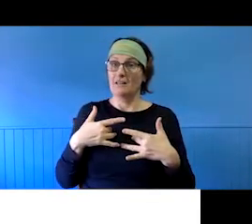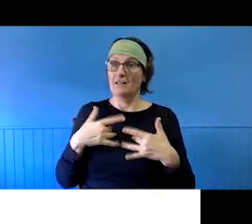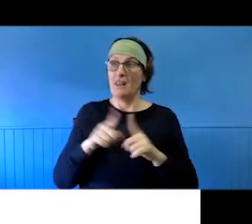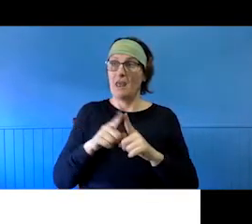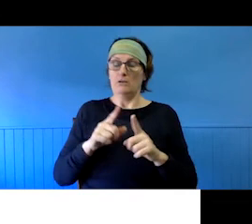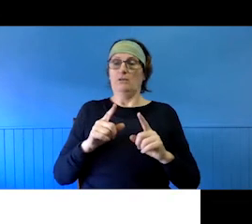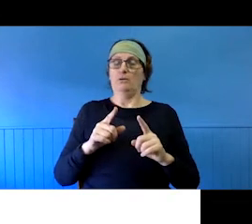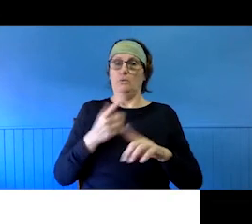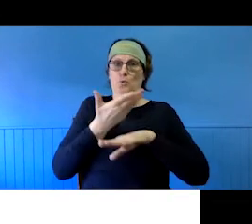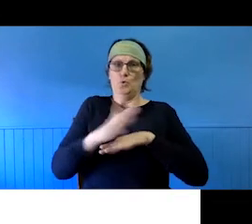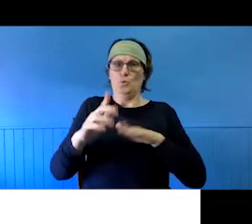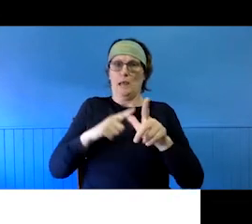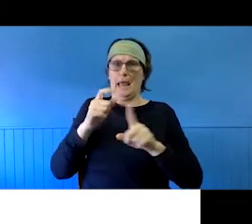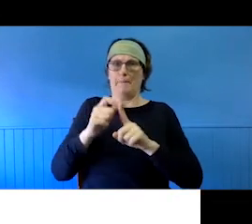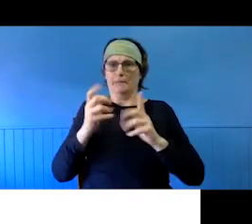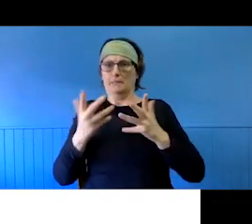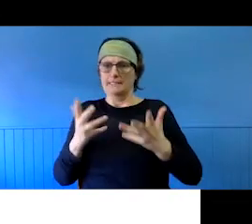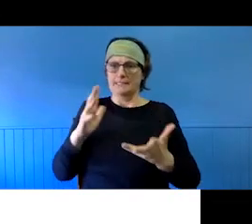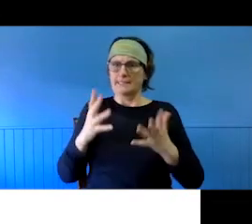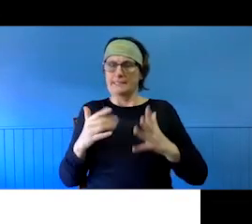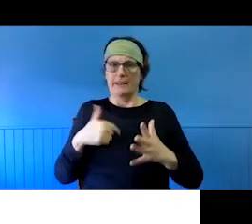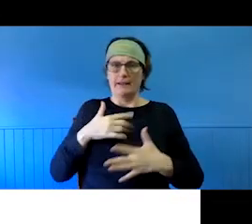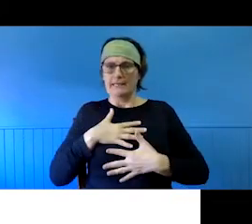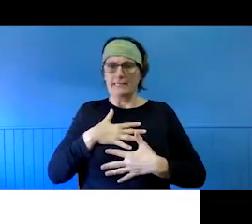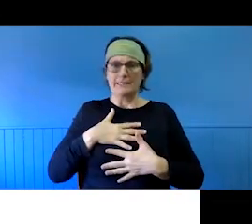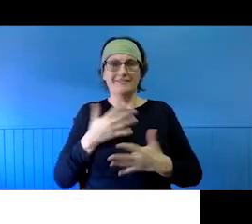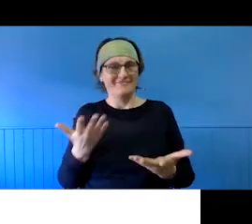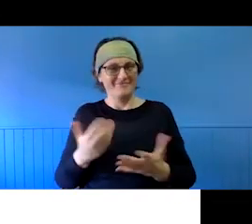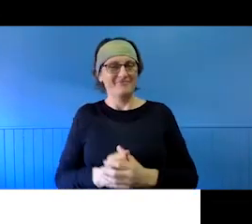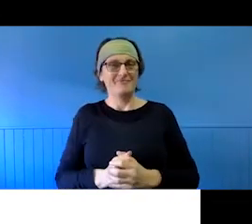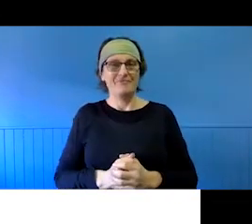app to engage with with others.